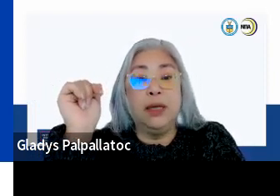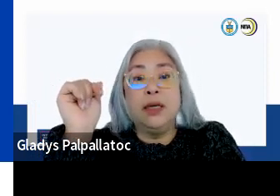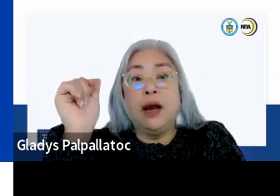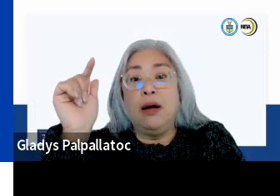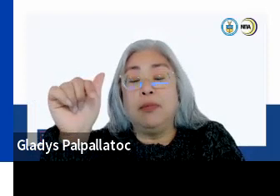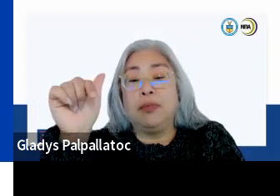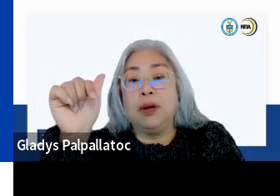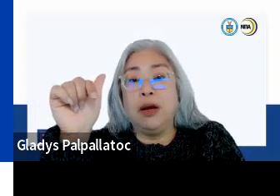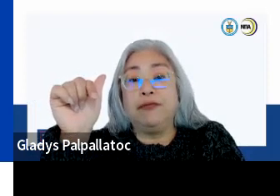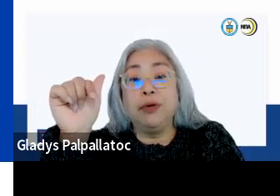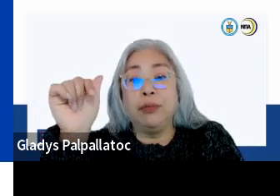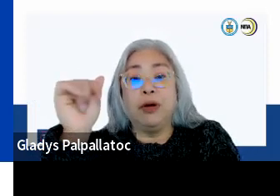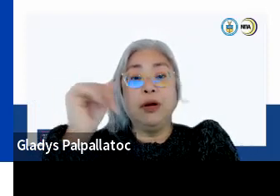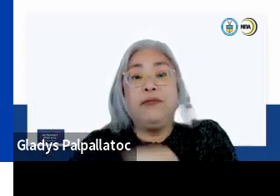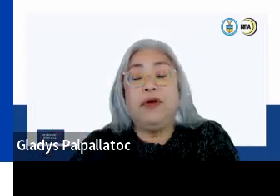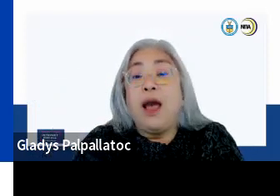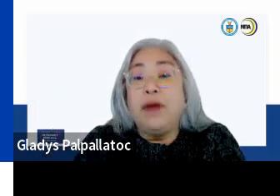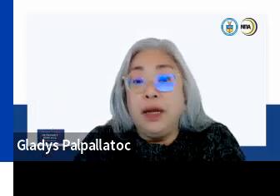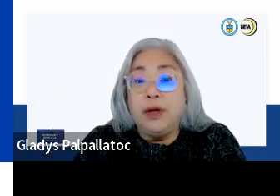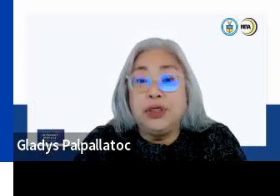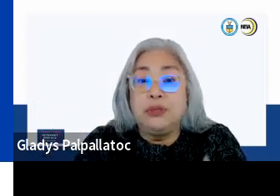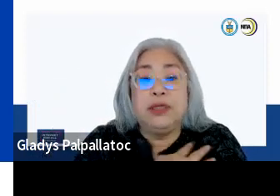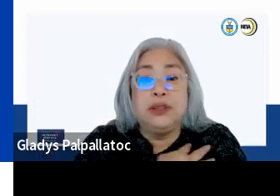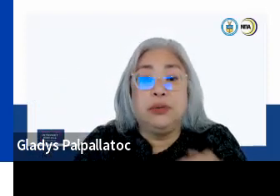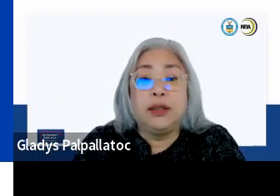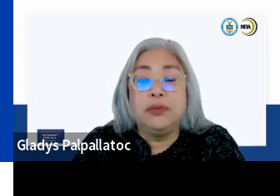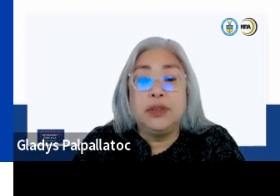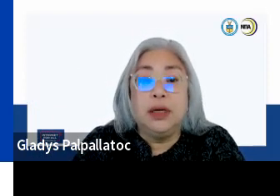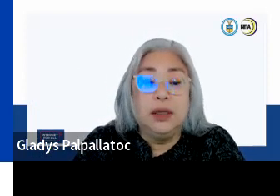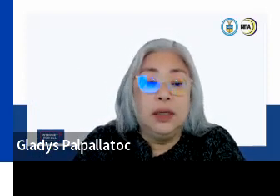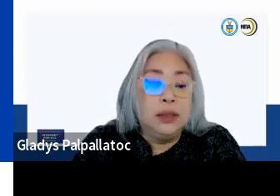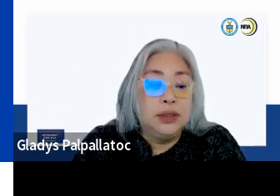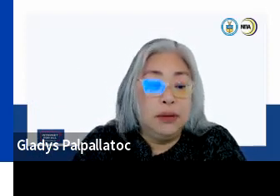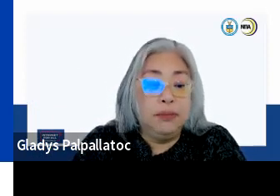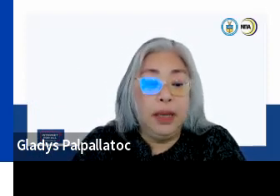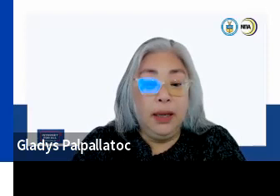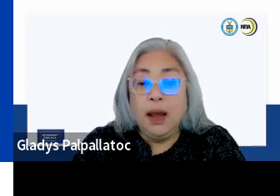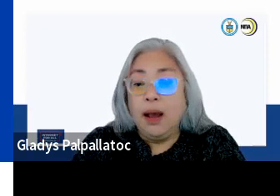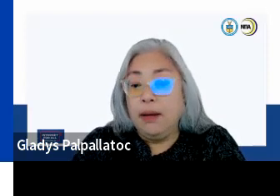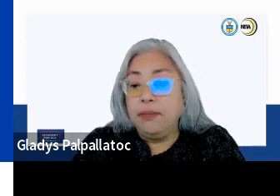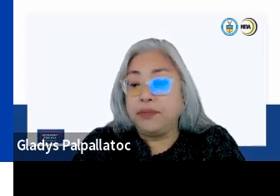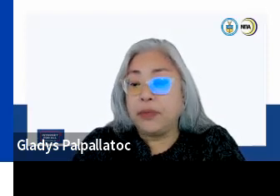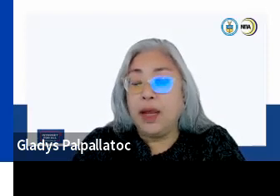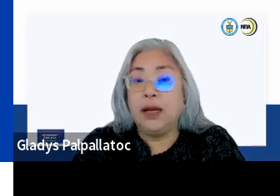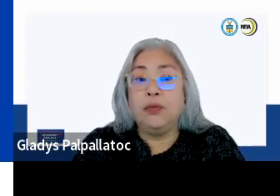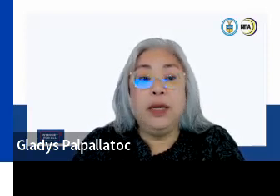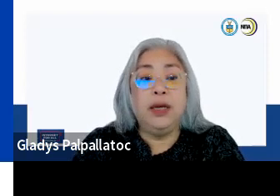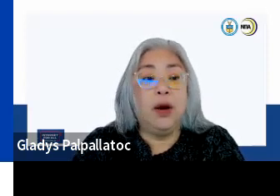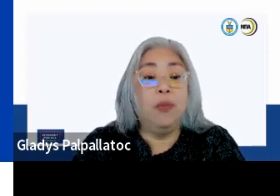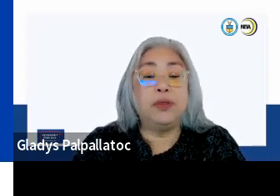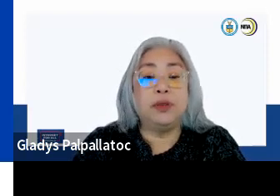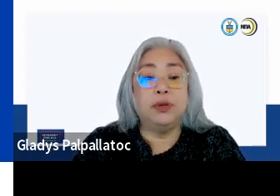as well as my phone number if you have any questions, please. Direct them to to me, and